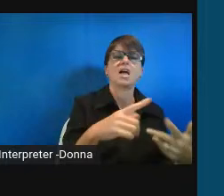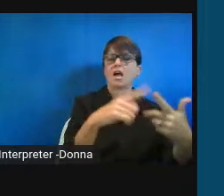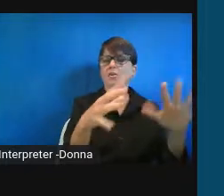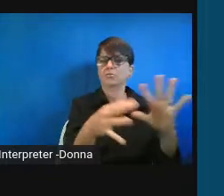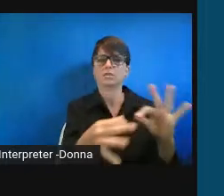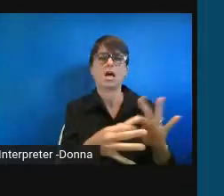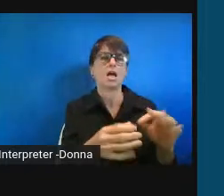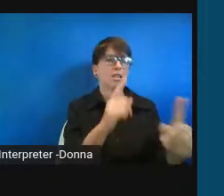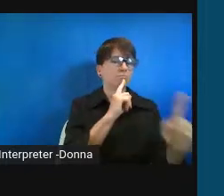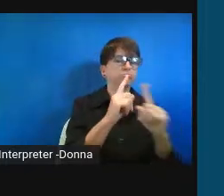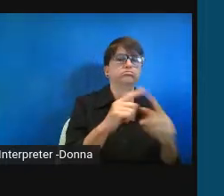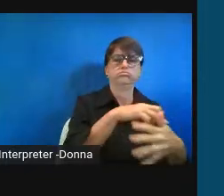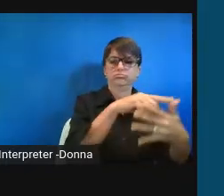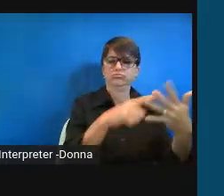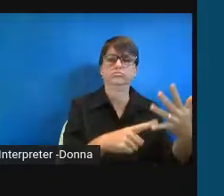What is the difference?